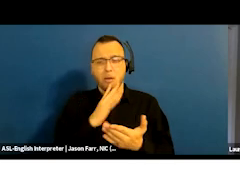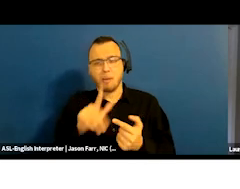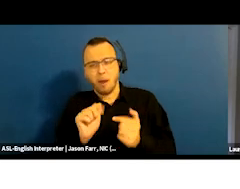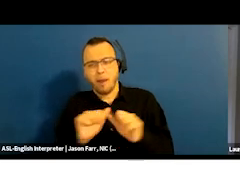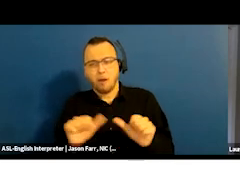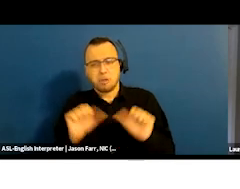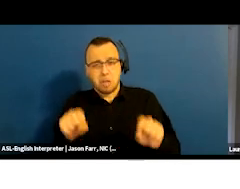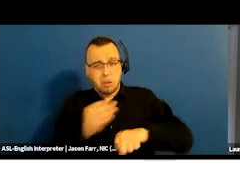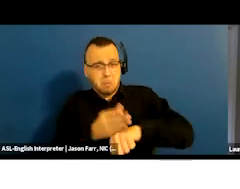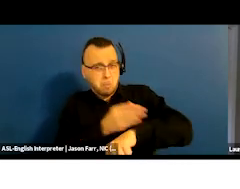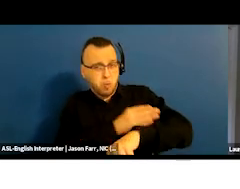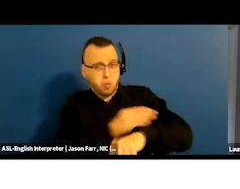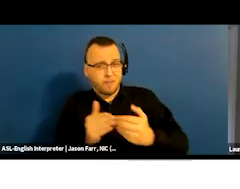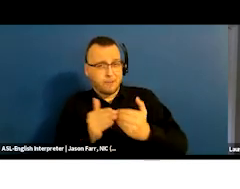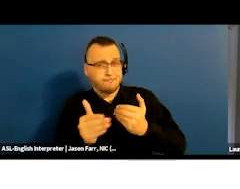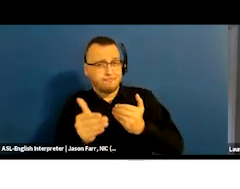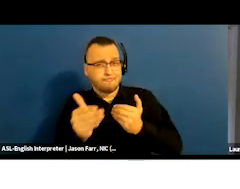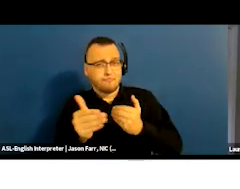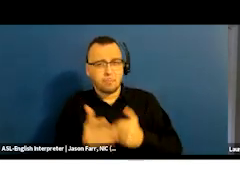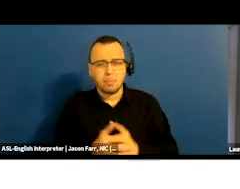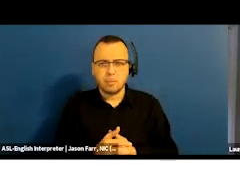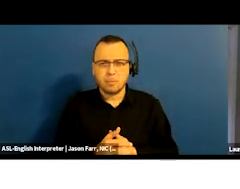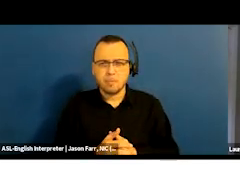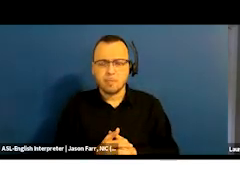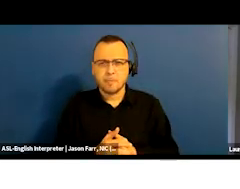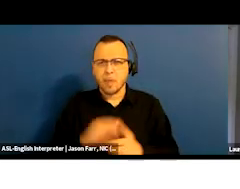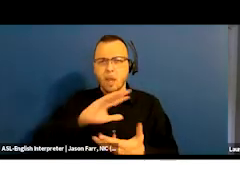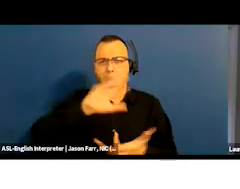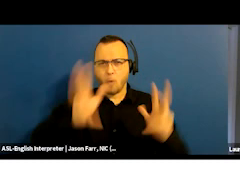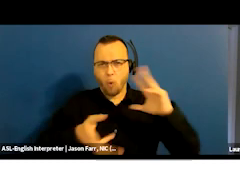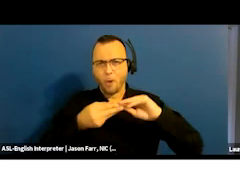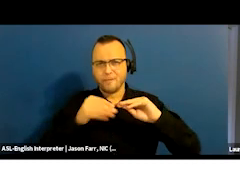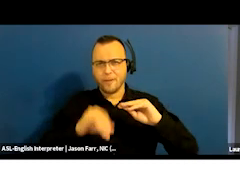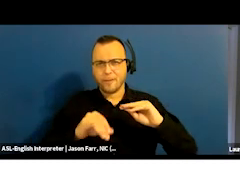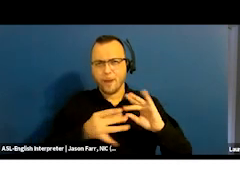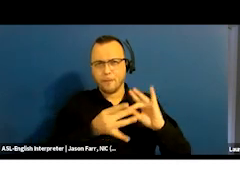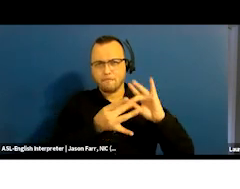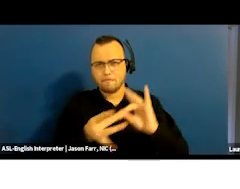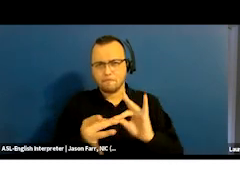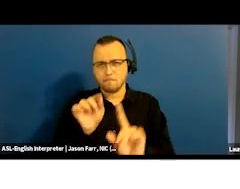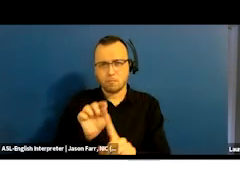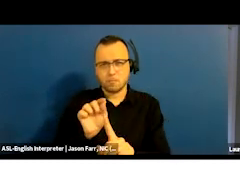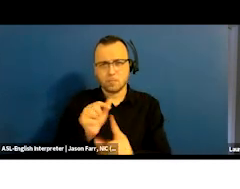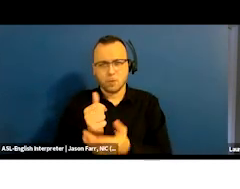for people to share their experiences, talk about what happened, feel if they've done anything